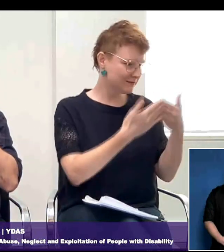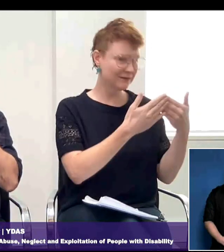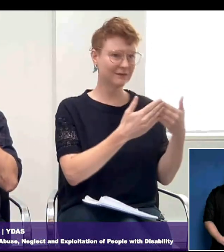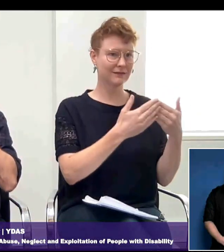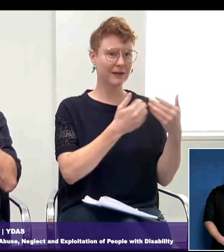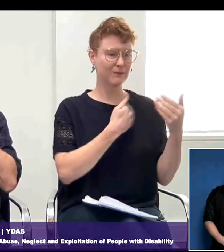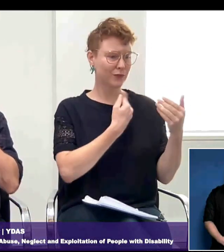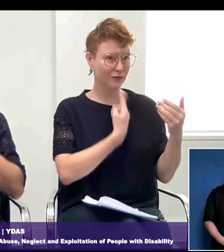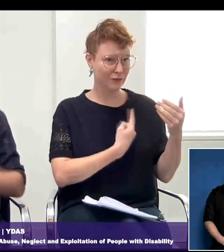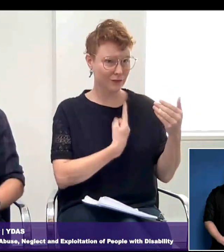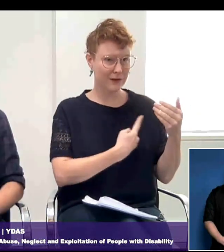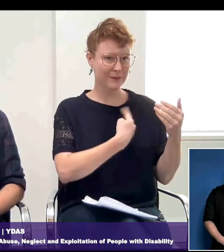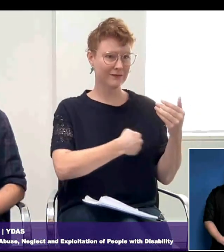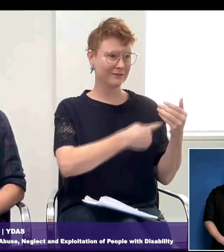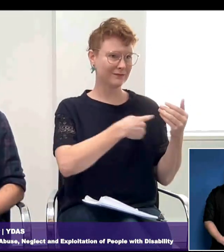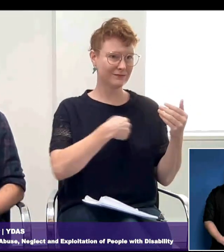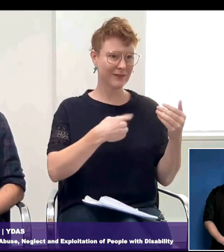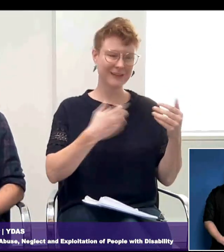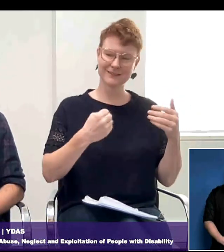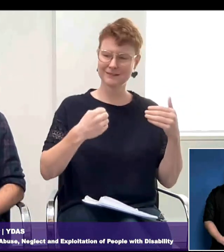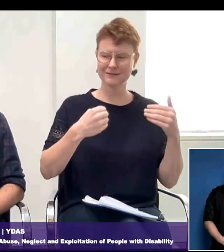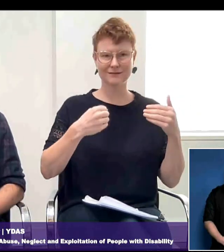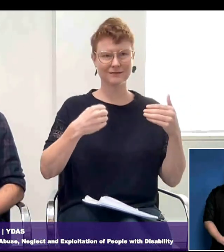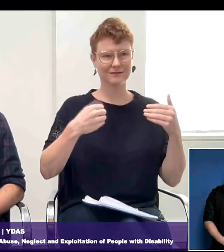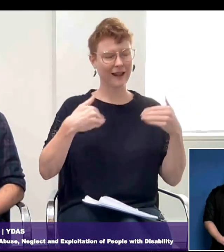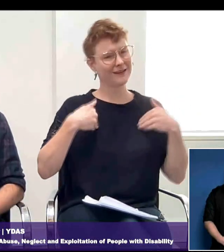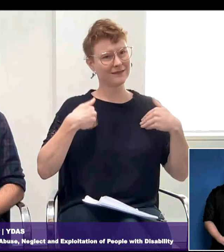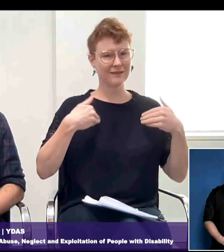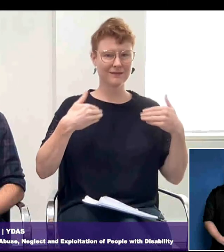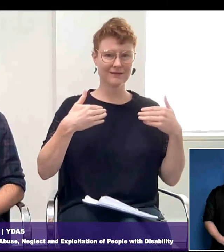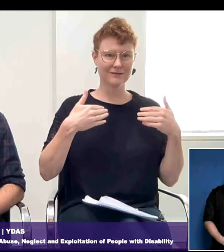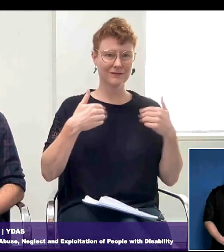that I would not be able to continue work-life study balance with the other